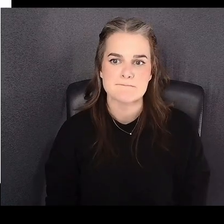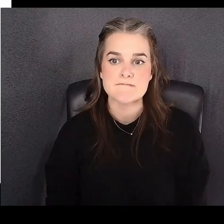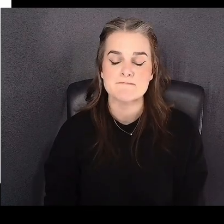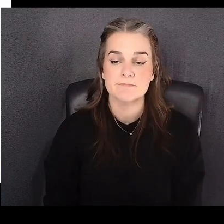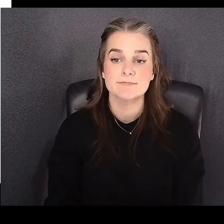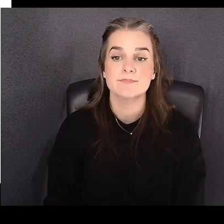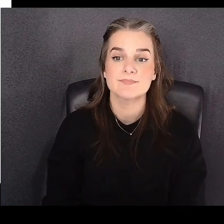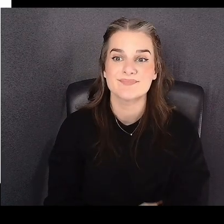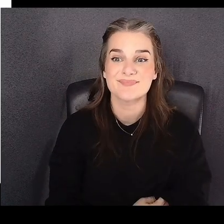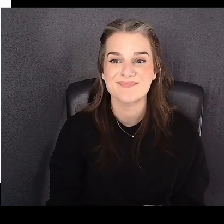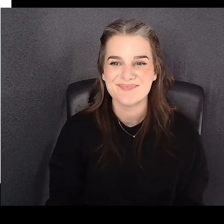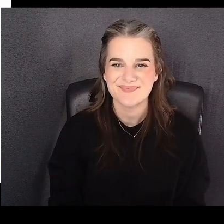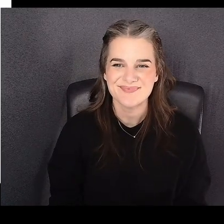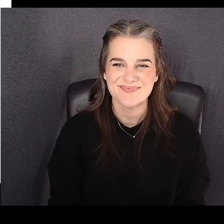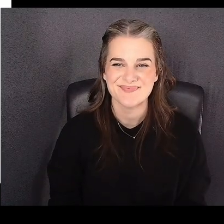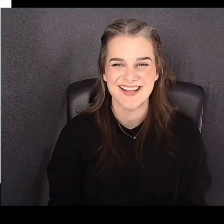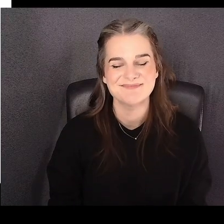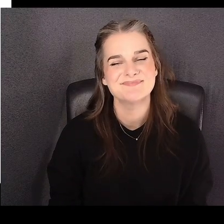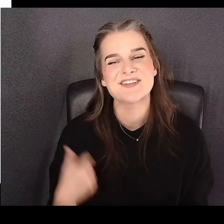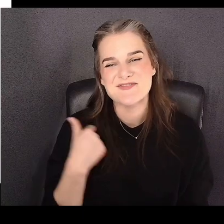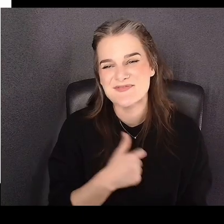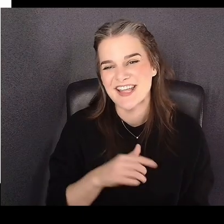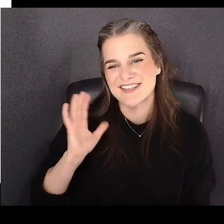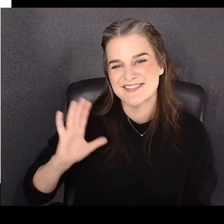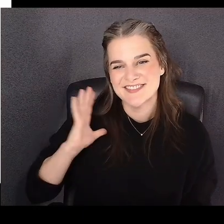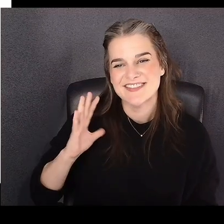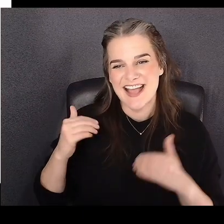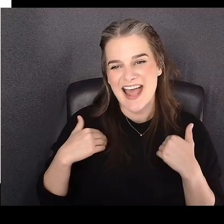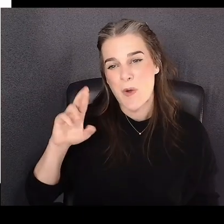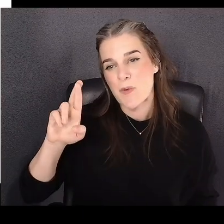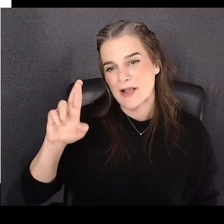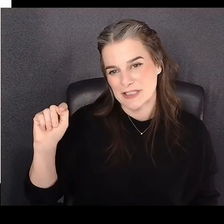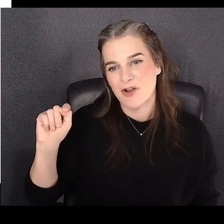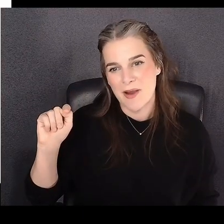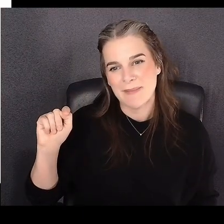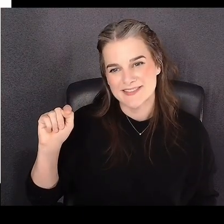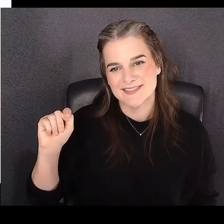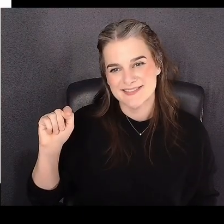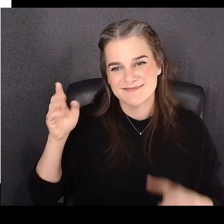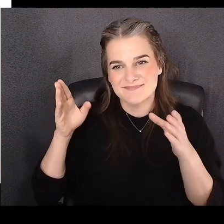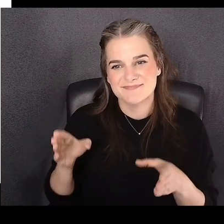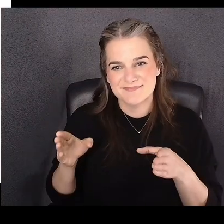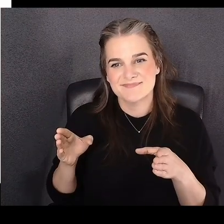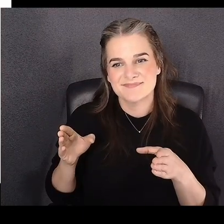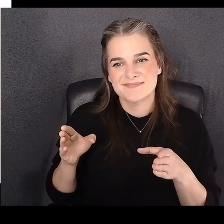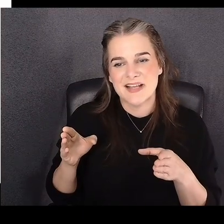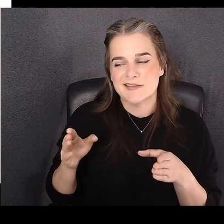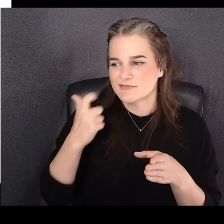We had a recreational therapist who recently retired, Jay Lee, who was here for--